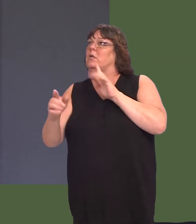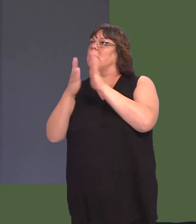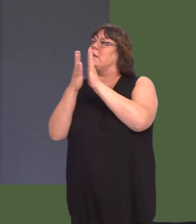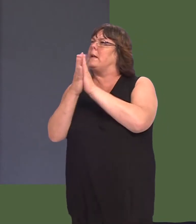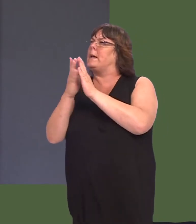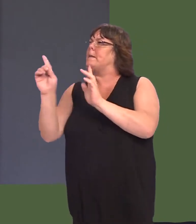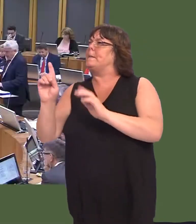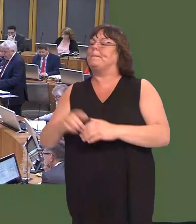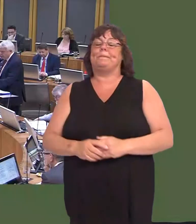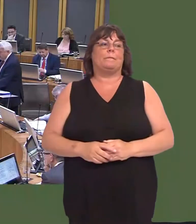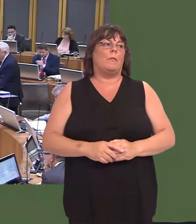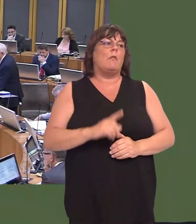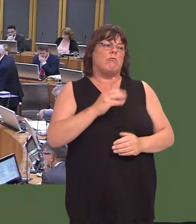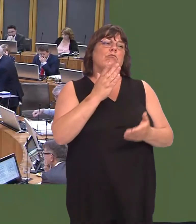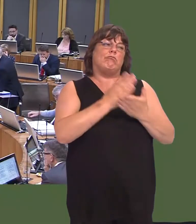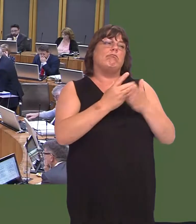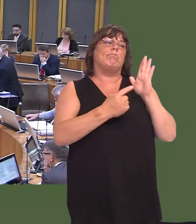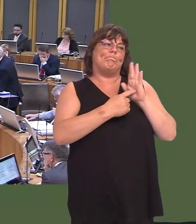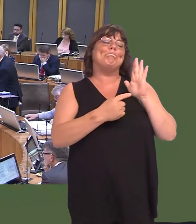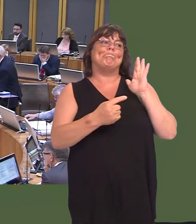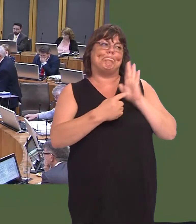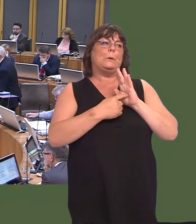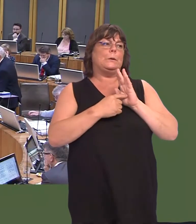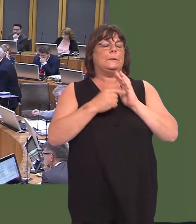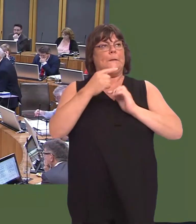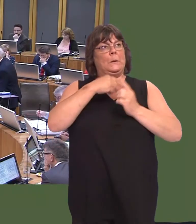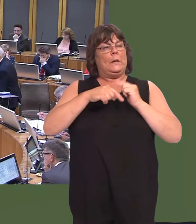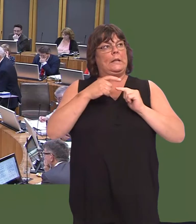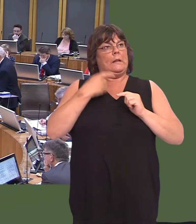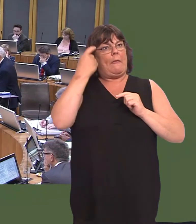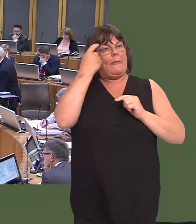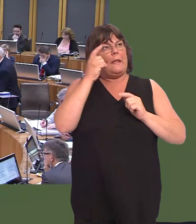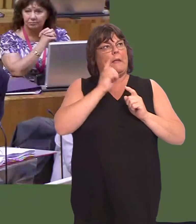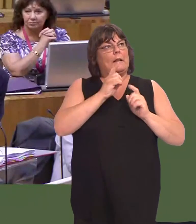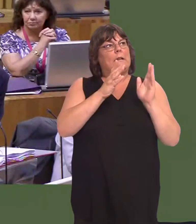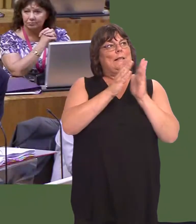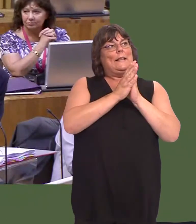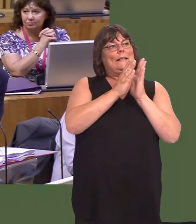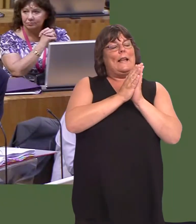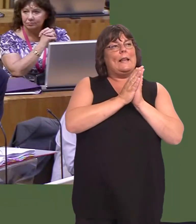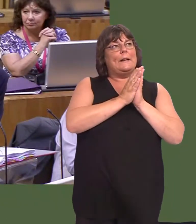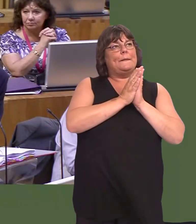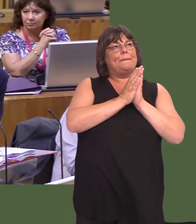Carwyn Jones: Itís hugely important that we start to think of Sunday as a day that